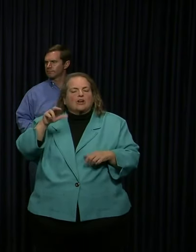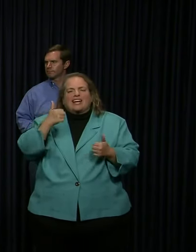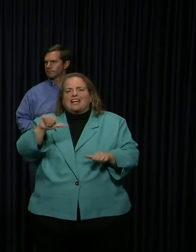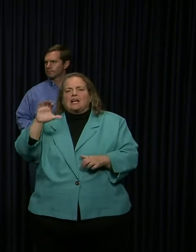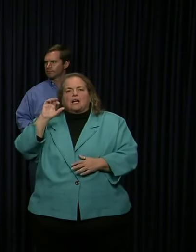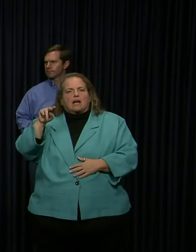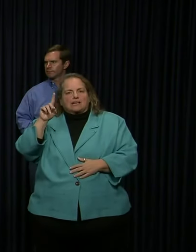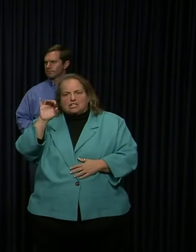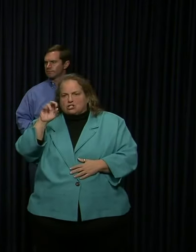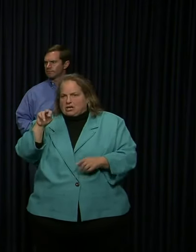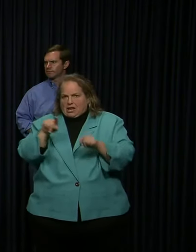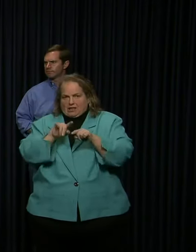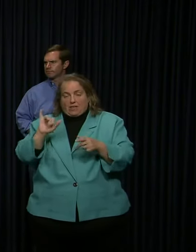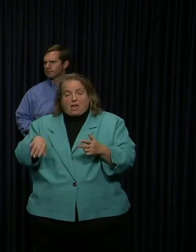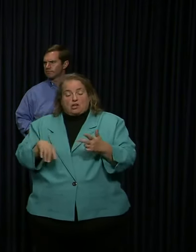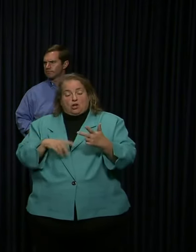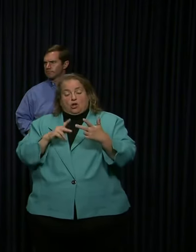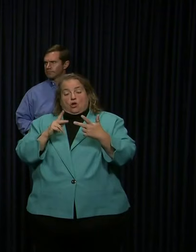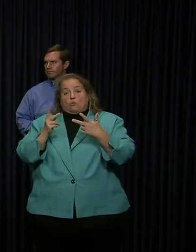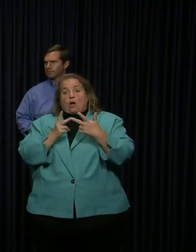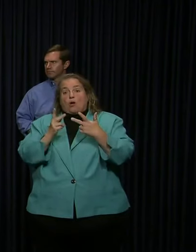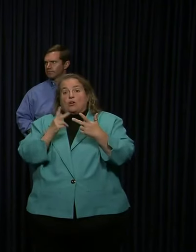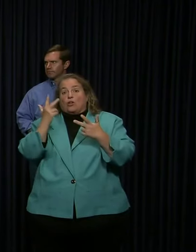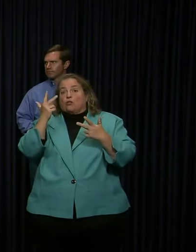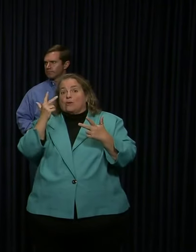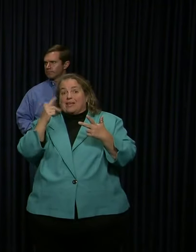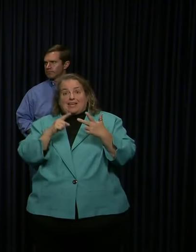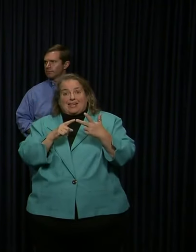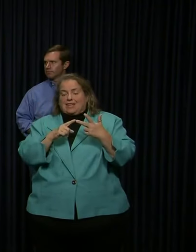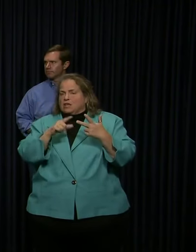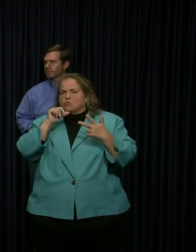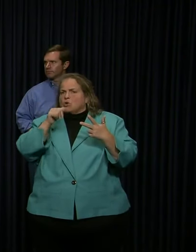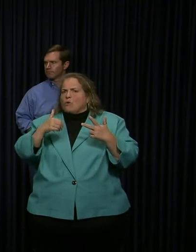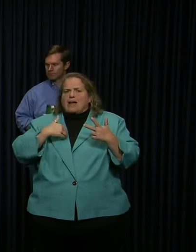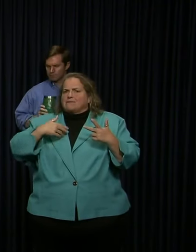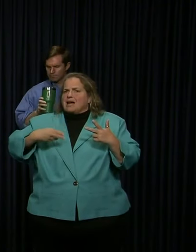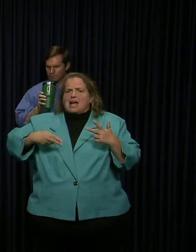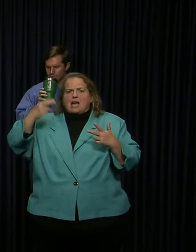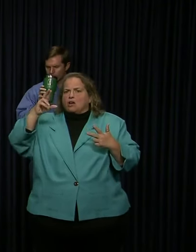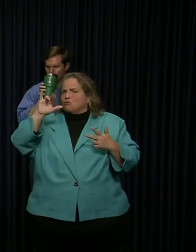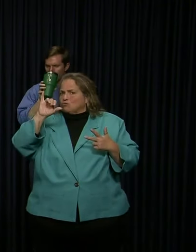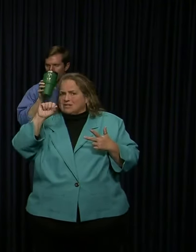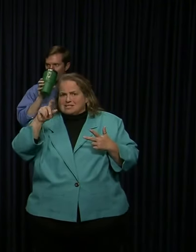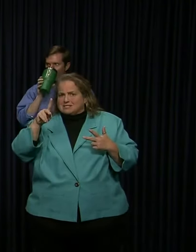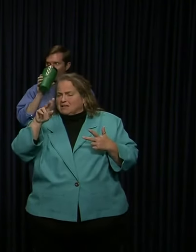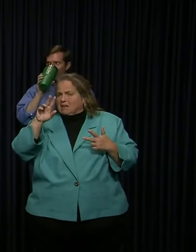WEBSITE THAT YOU CAN WATCH. SIGN. SIGN UP.